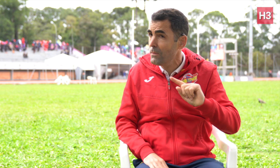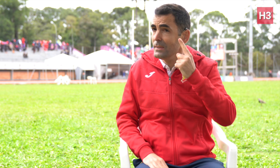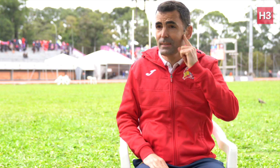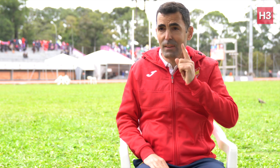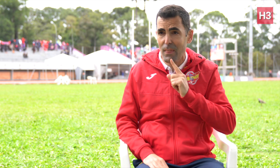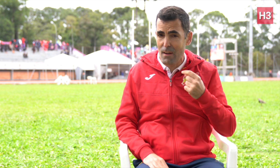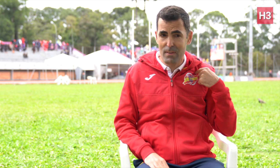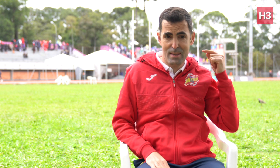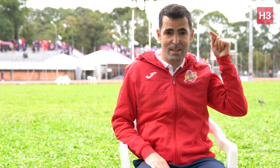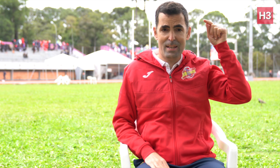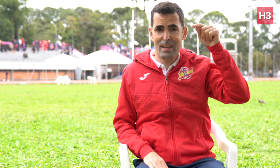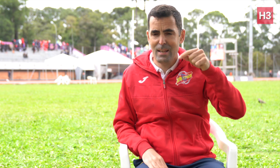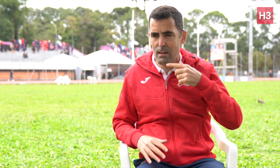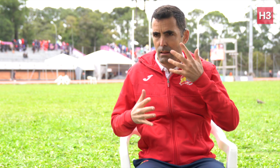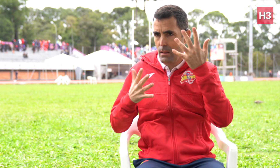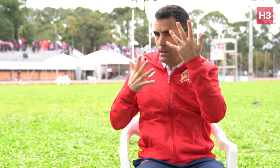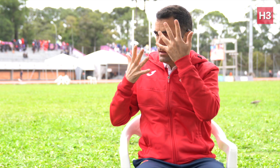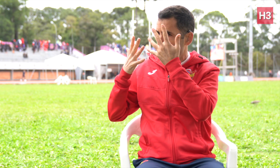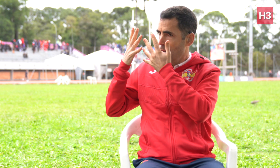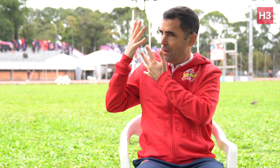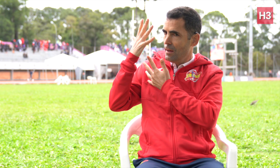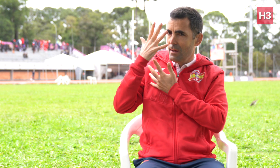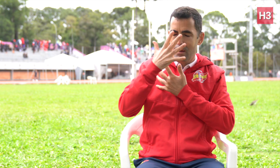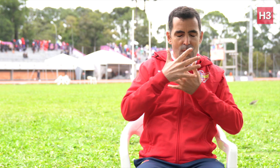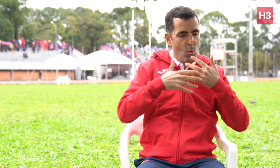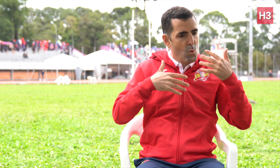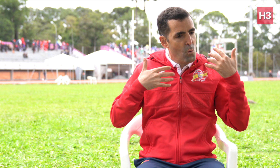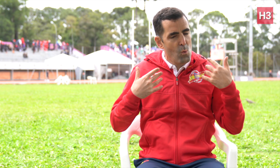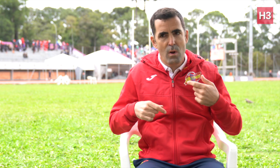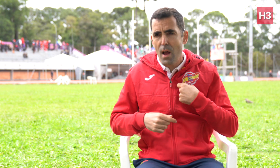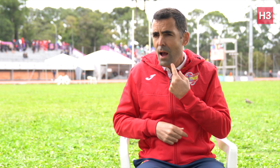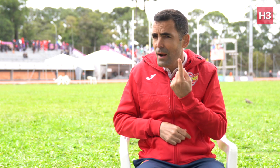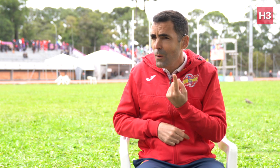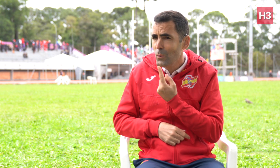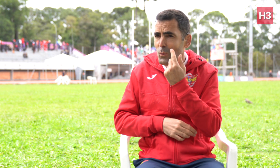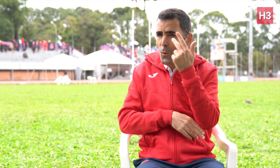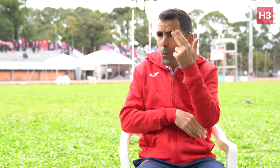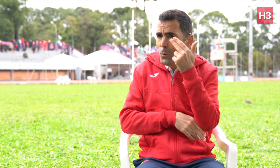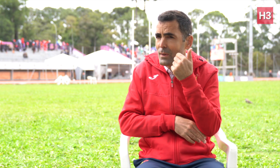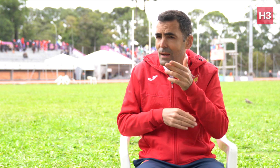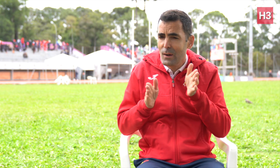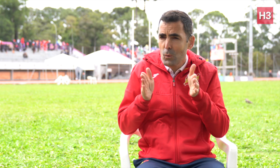I was overwhelmed and alone- I had my own room at the hotel,